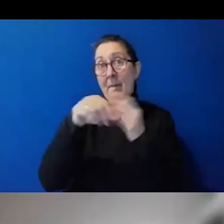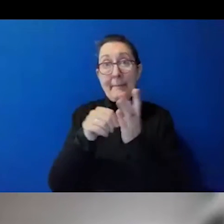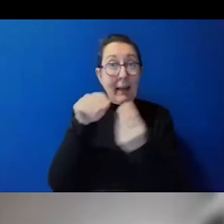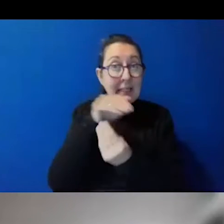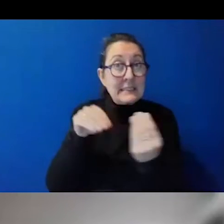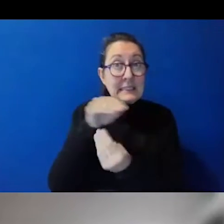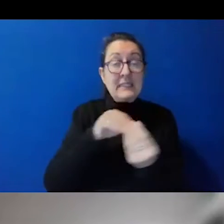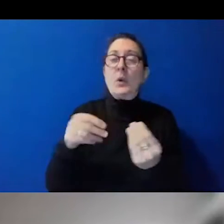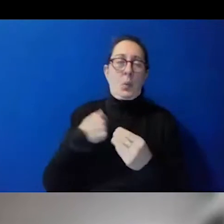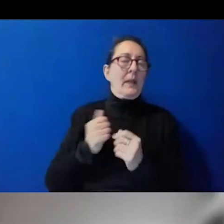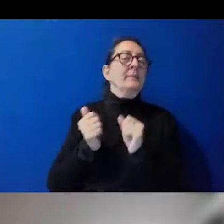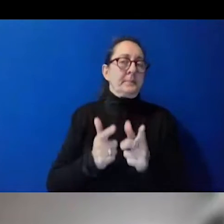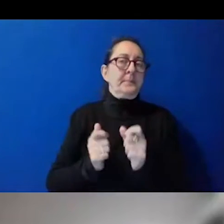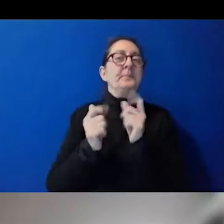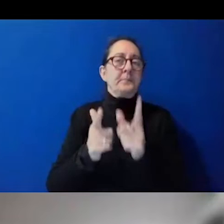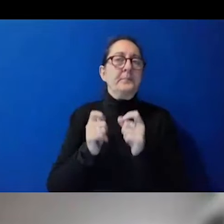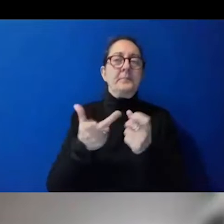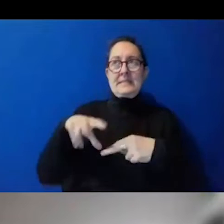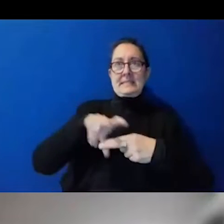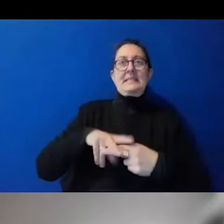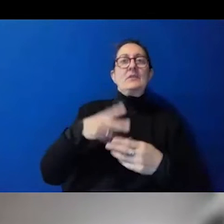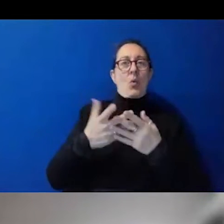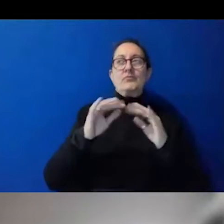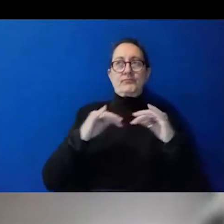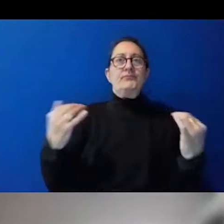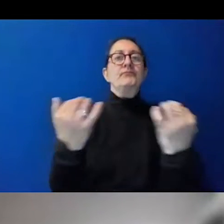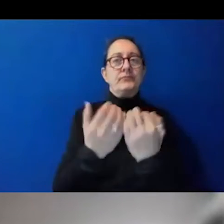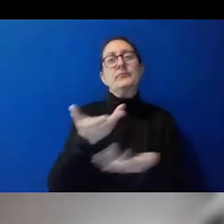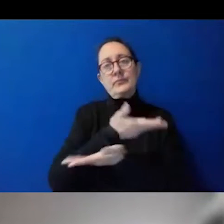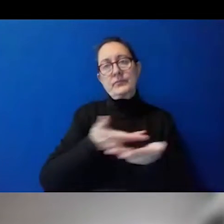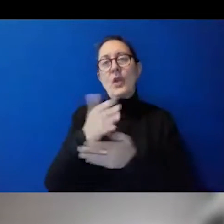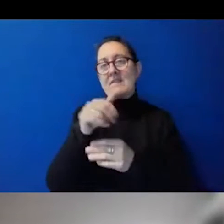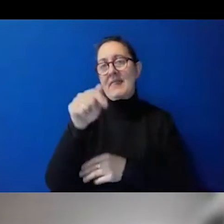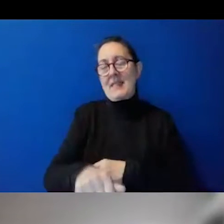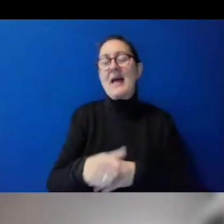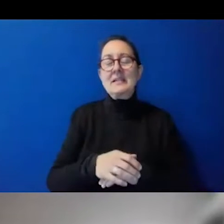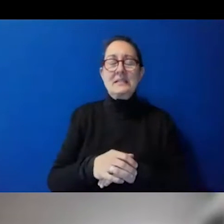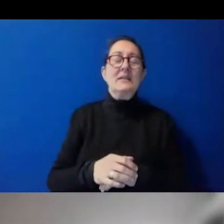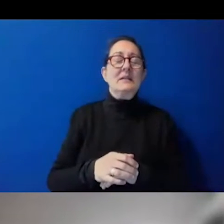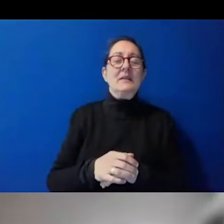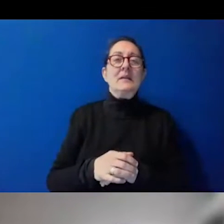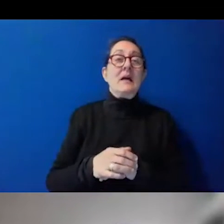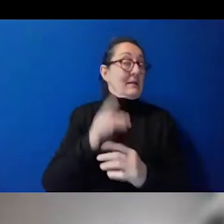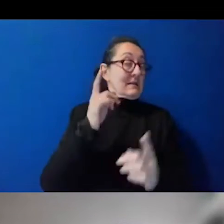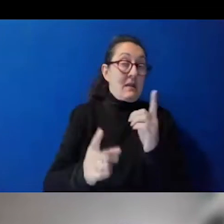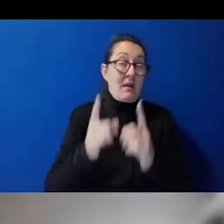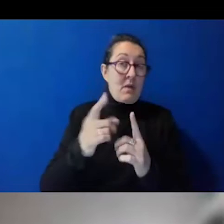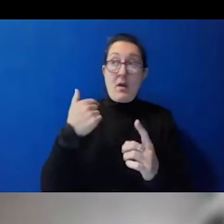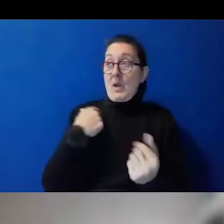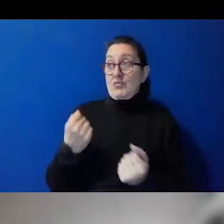quite frequently um so apart from appearances we may be doing um driving to an advice clinic or an